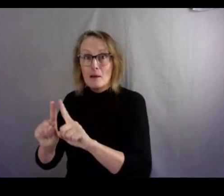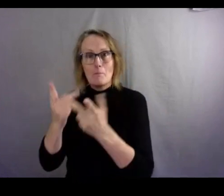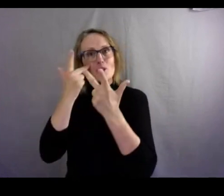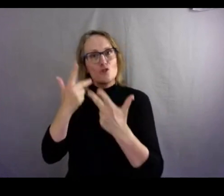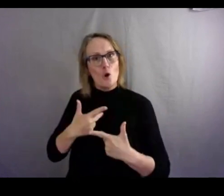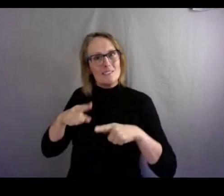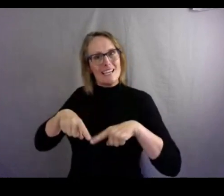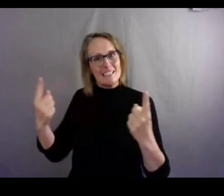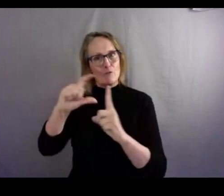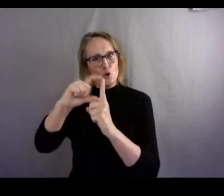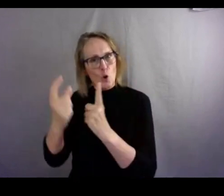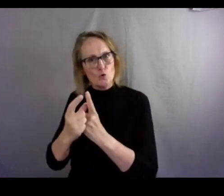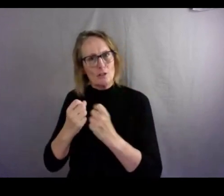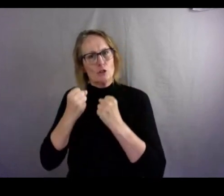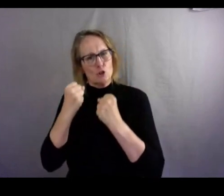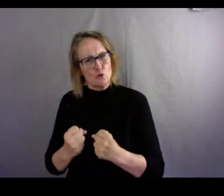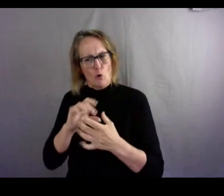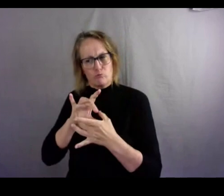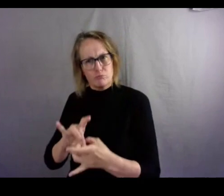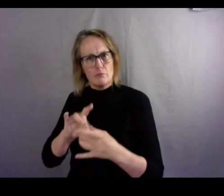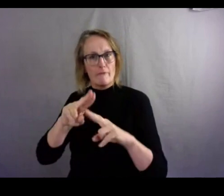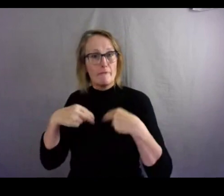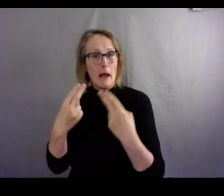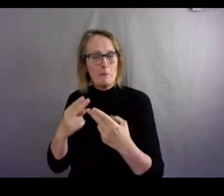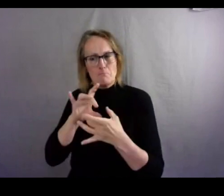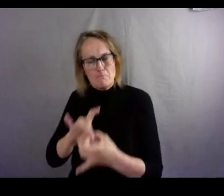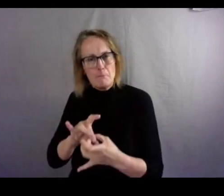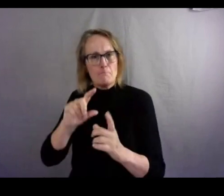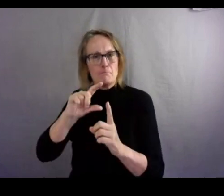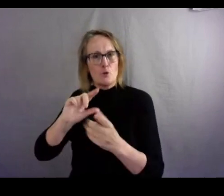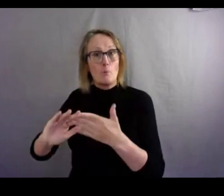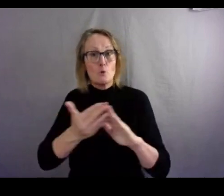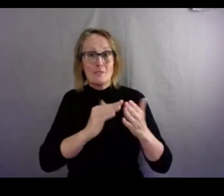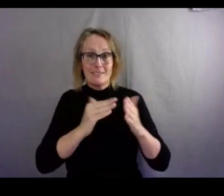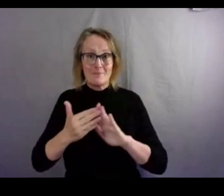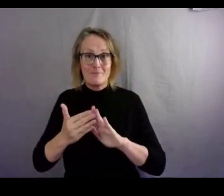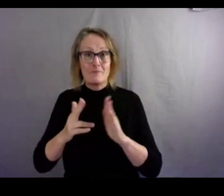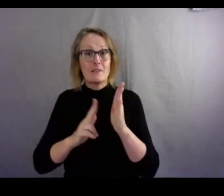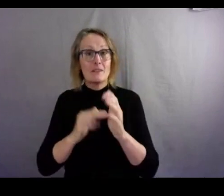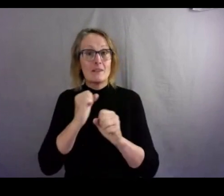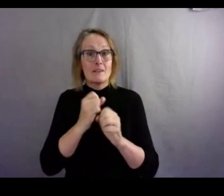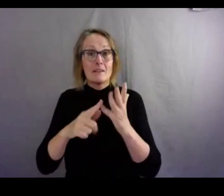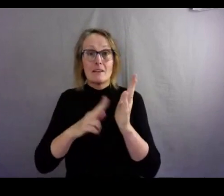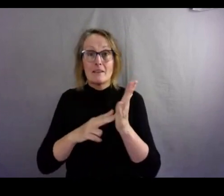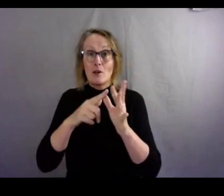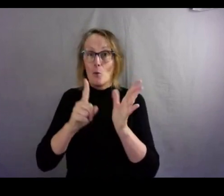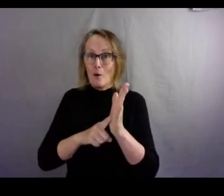built on family and community. Ngunnawal are deeply honoured to host our neighbours from French Polynesia.